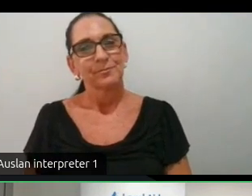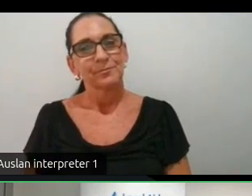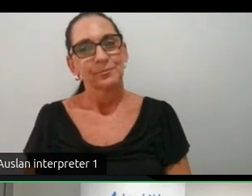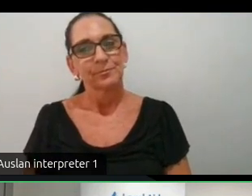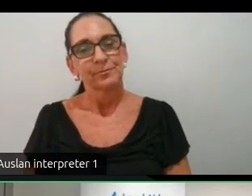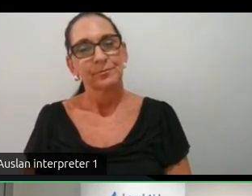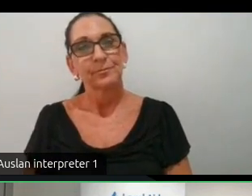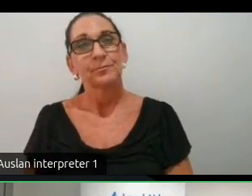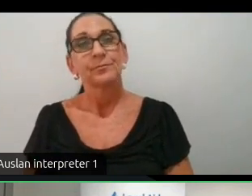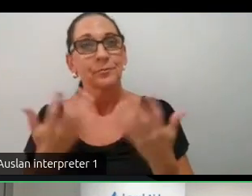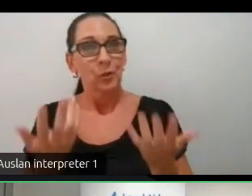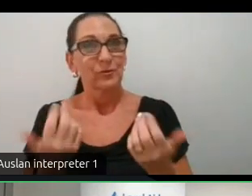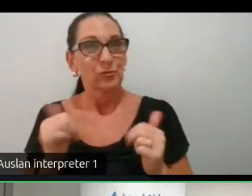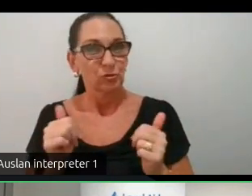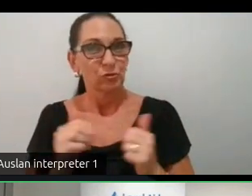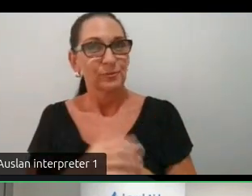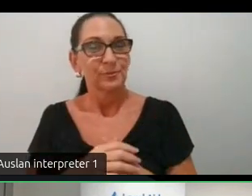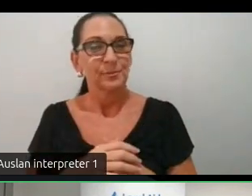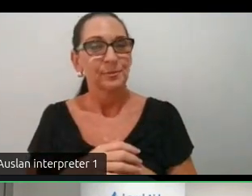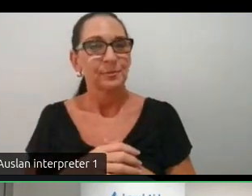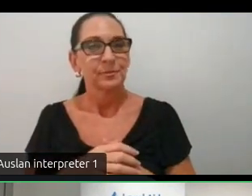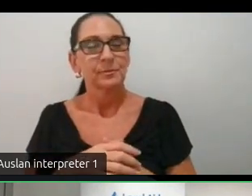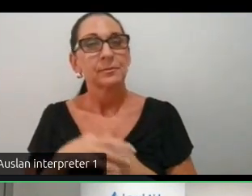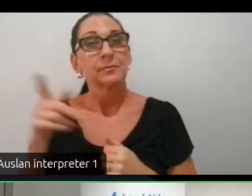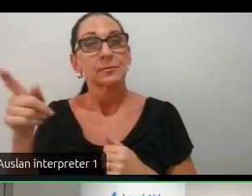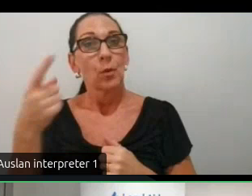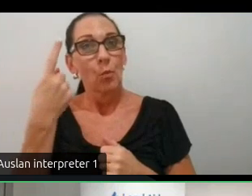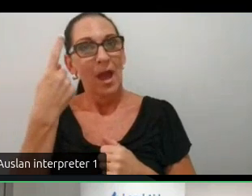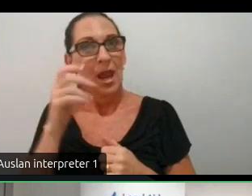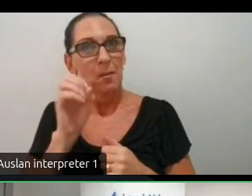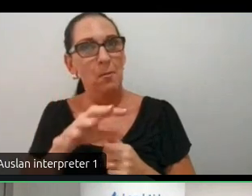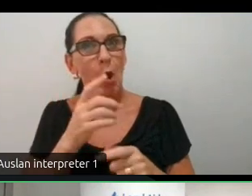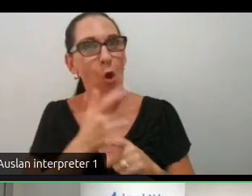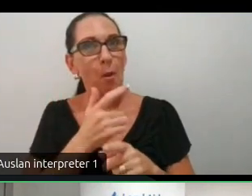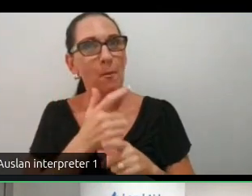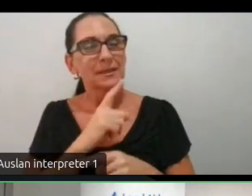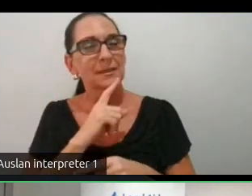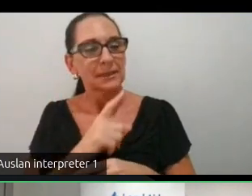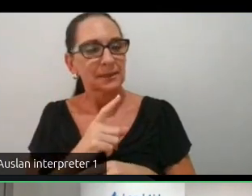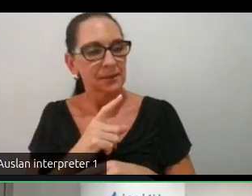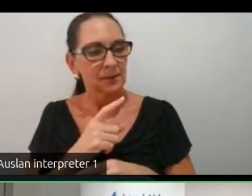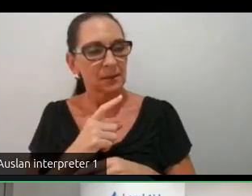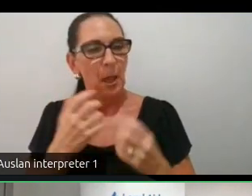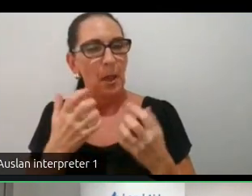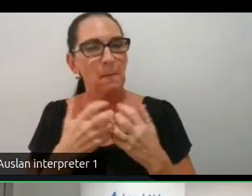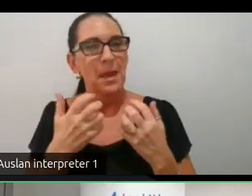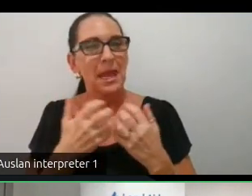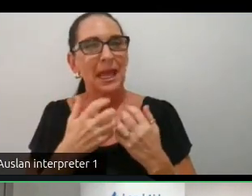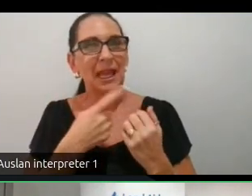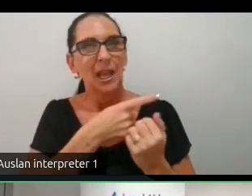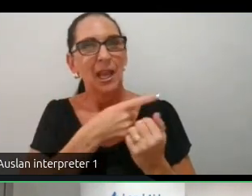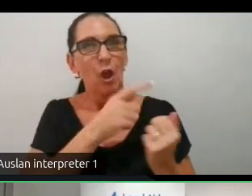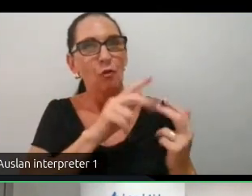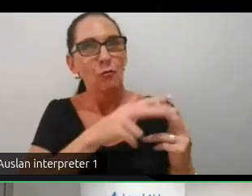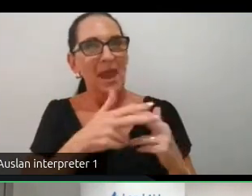I'm thinking so. Yes. We've got a comment on that. Yep. That says a lot of the time if the repair is